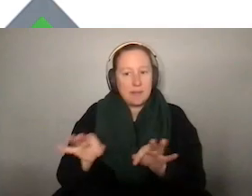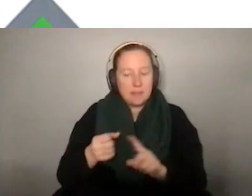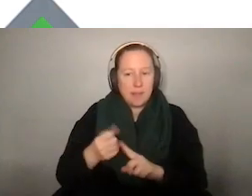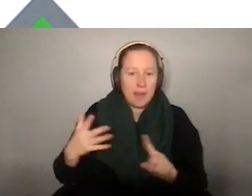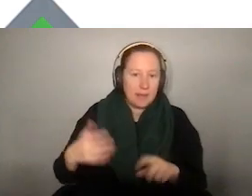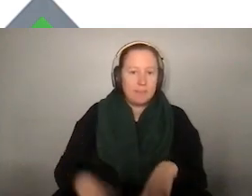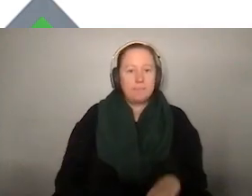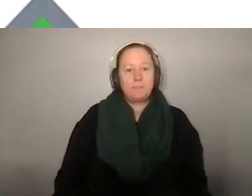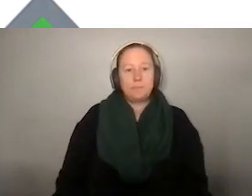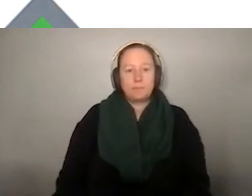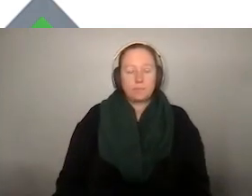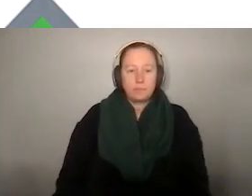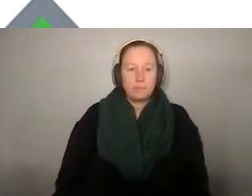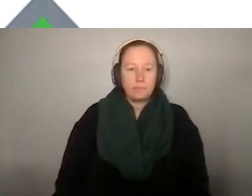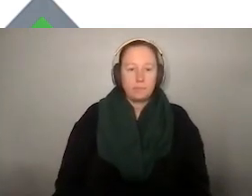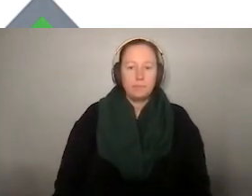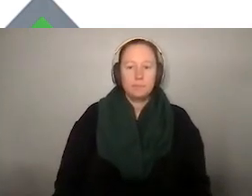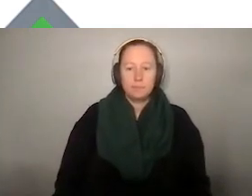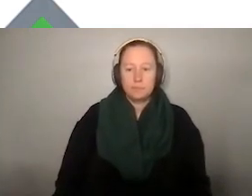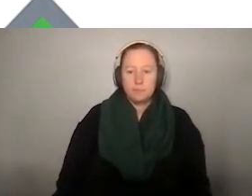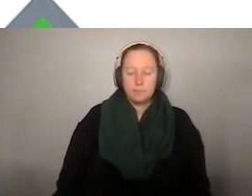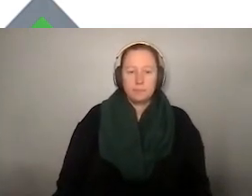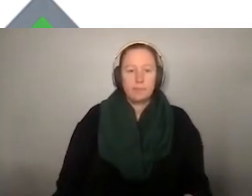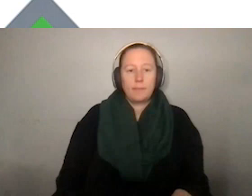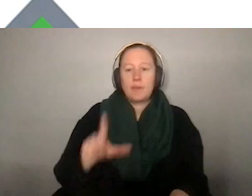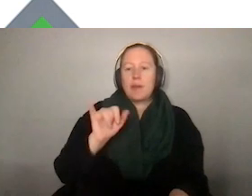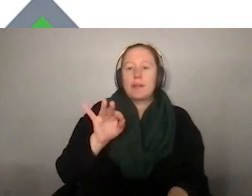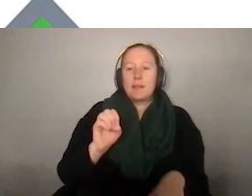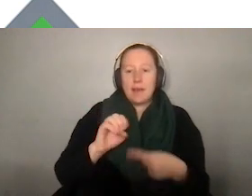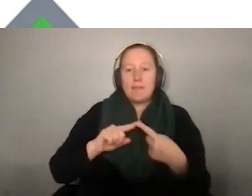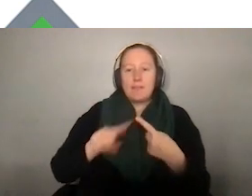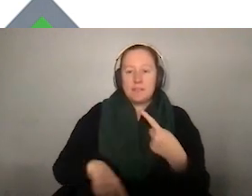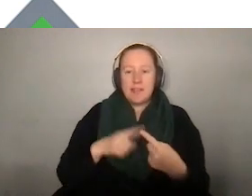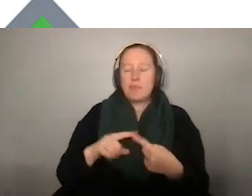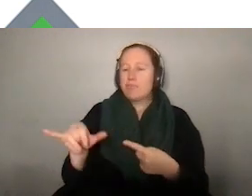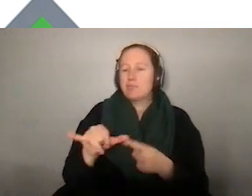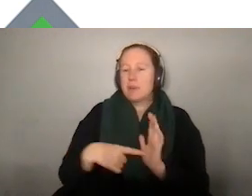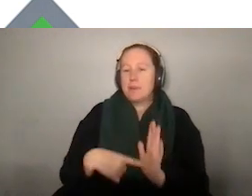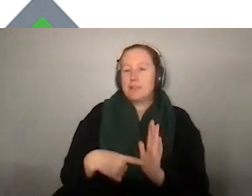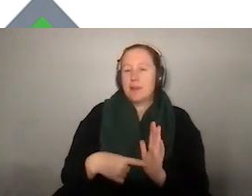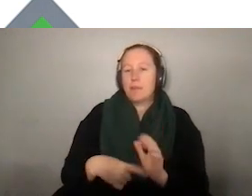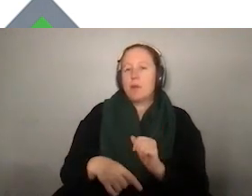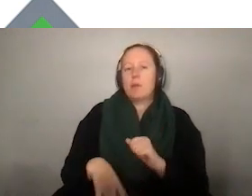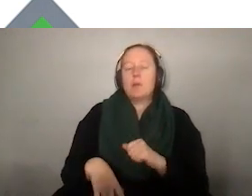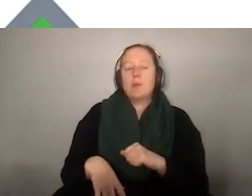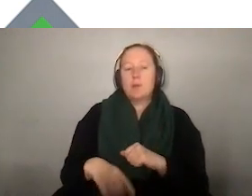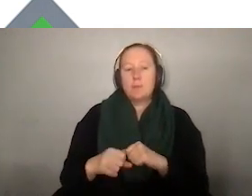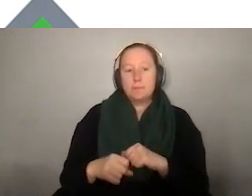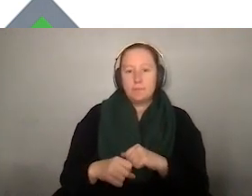Let's look at the appropriation life cycle using the same award example that was funded by two appropriation sources.